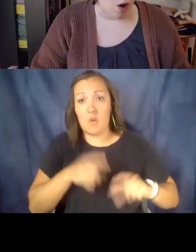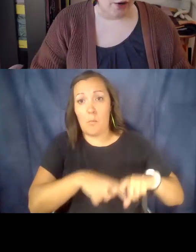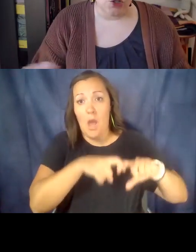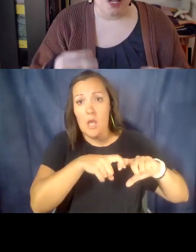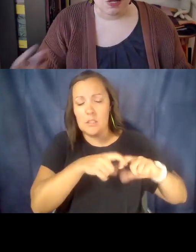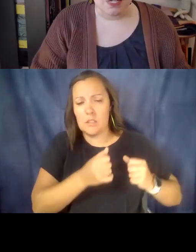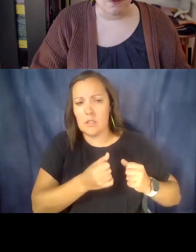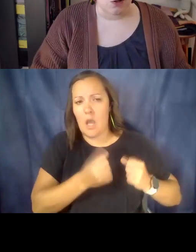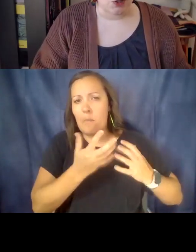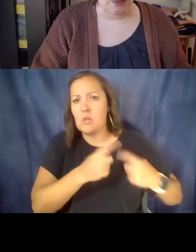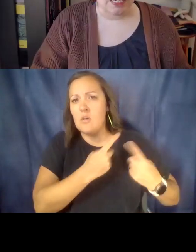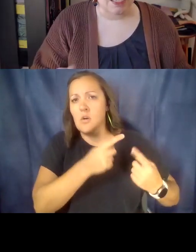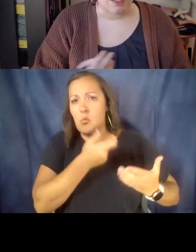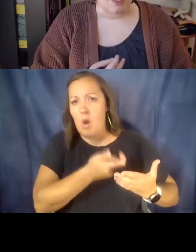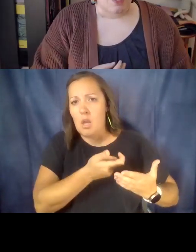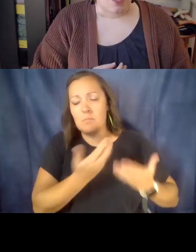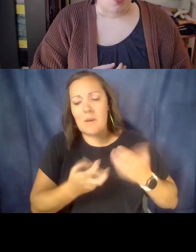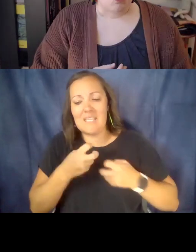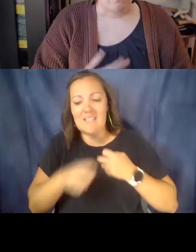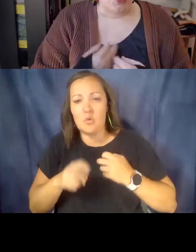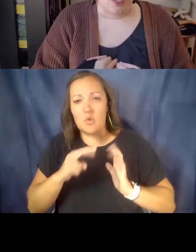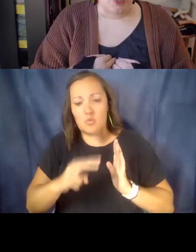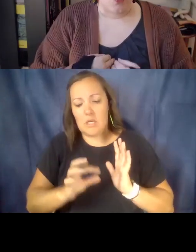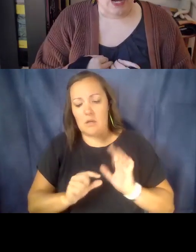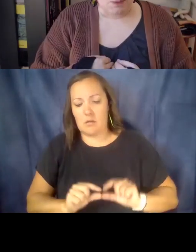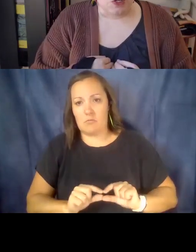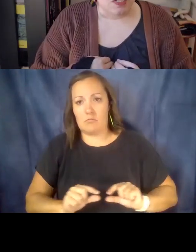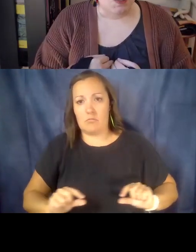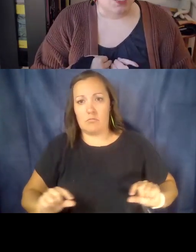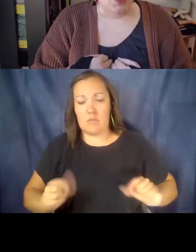have watched, it might be difficult to read. If you turn on your own captions because you need